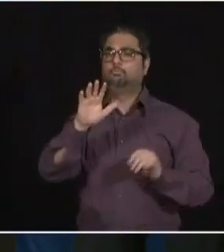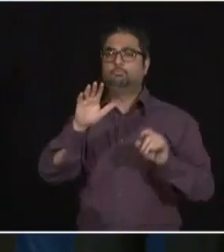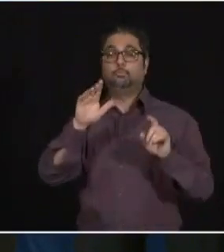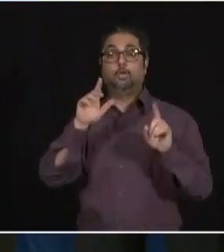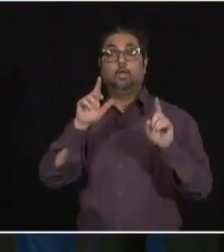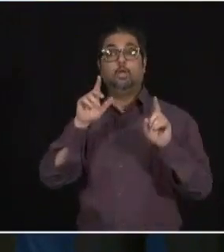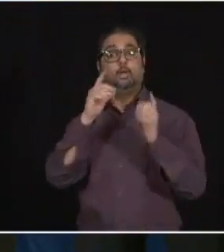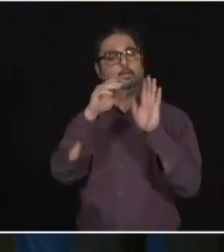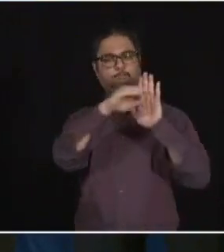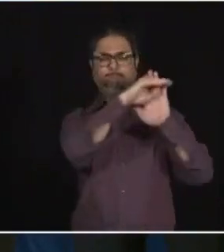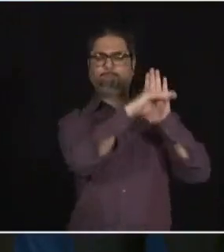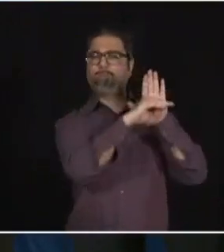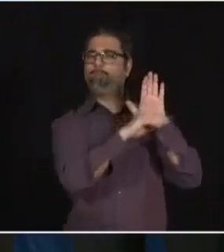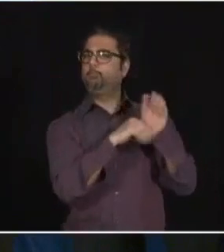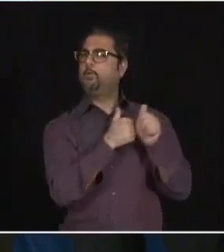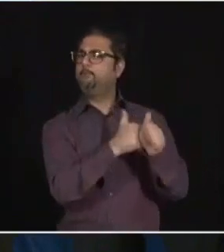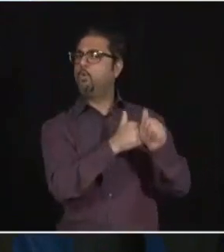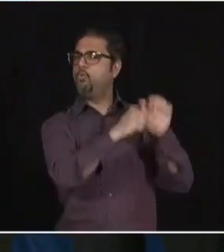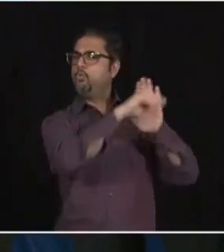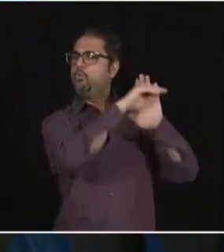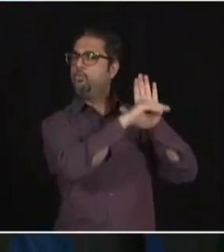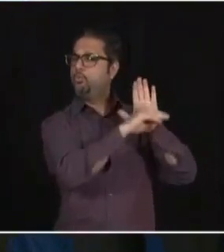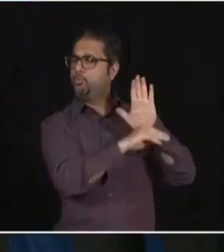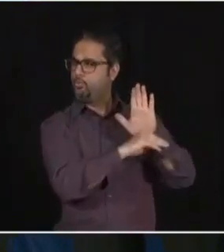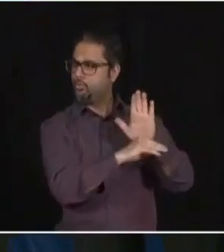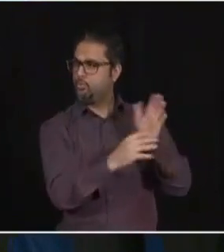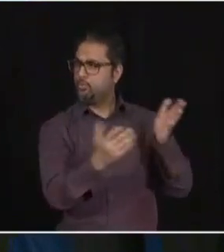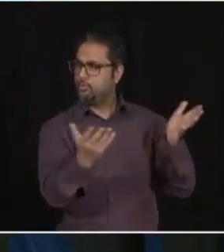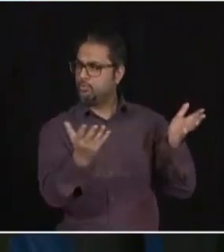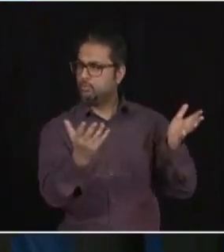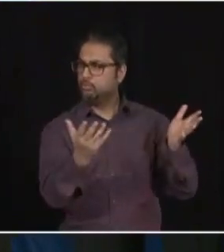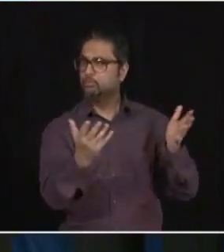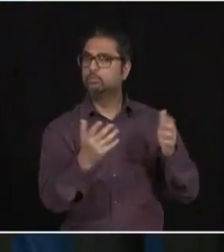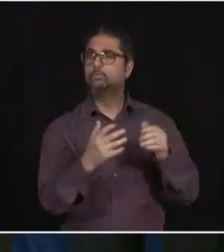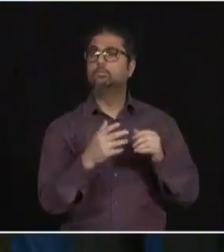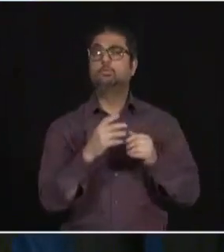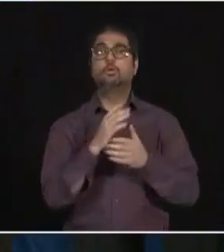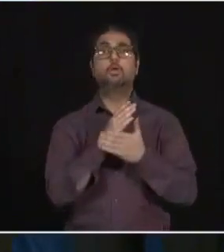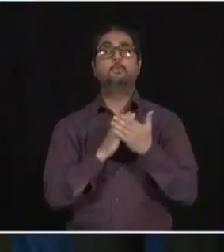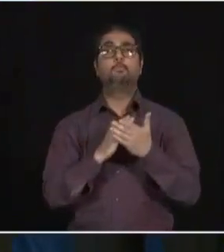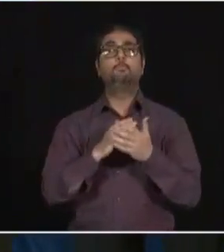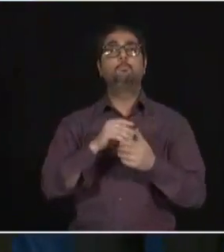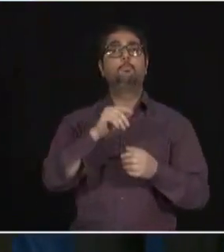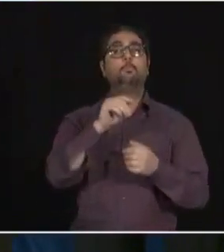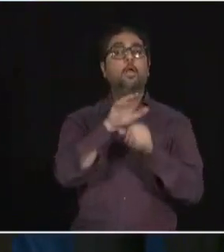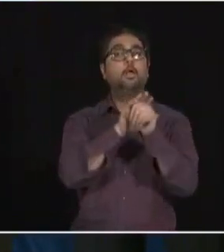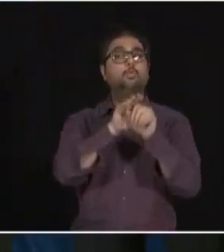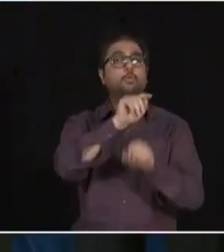Granted, in some areas there are some restrictions to access some municipalities.